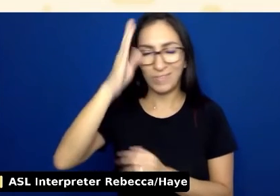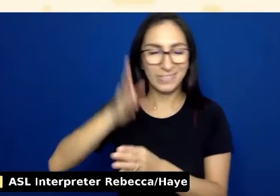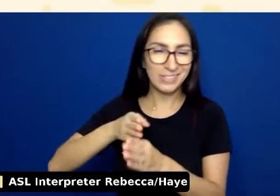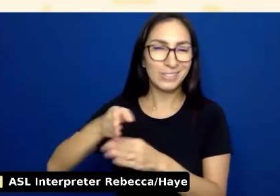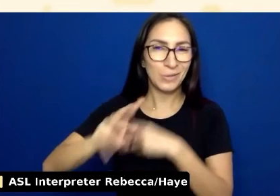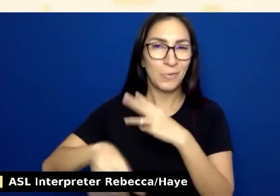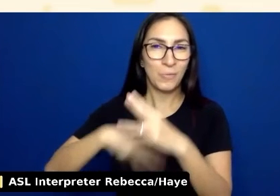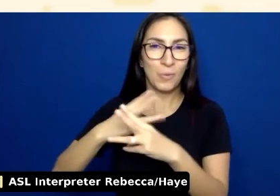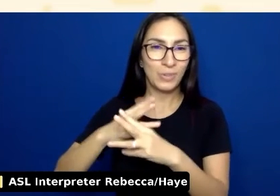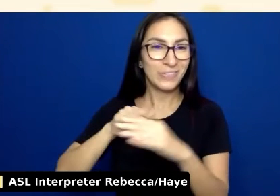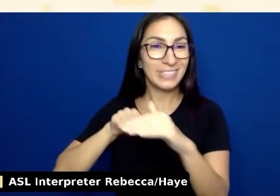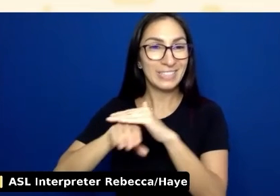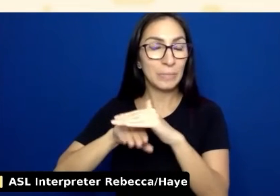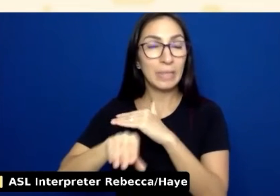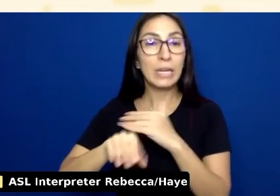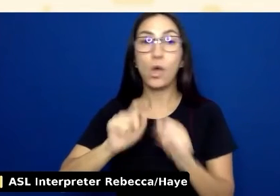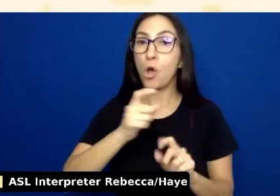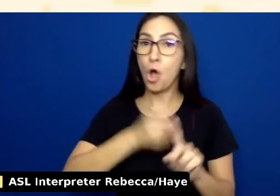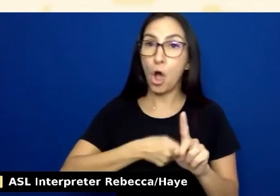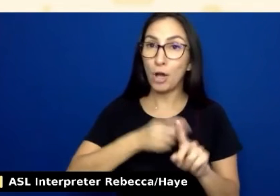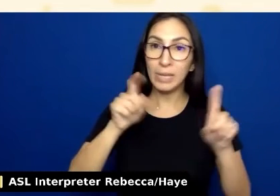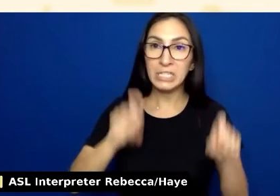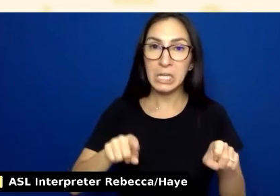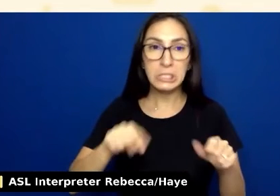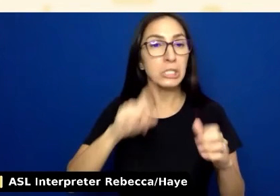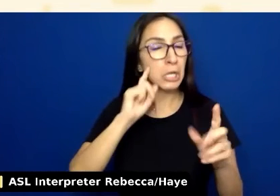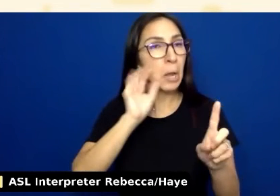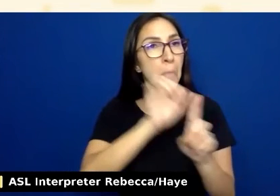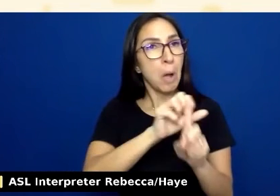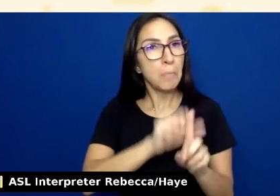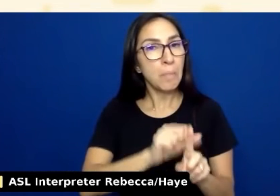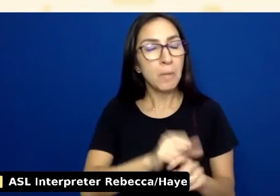automated testing can only get you to a certain point.